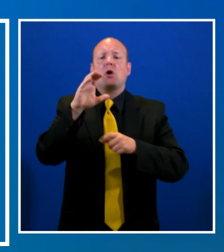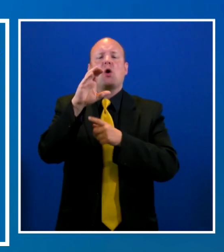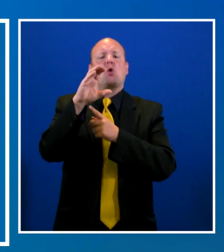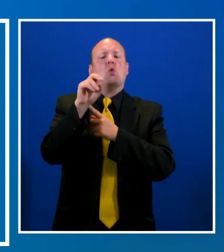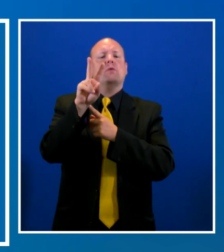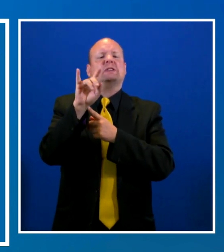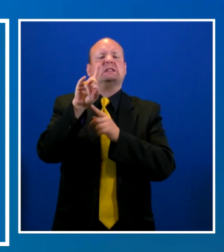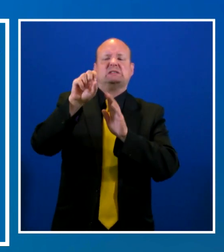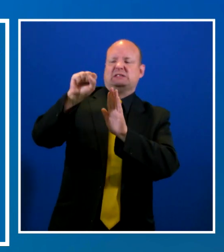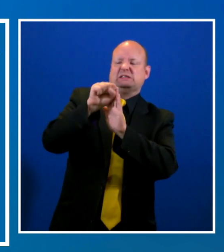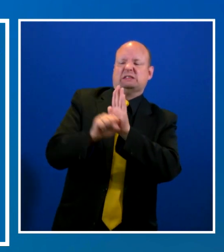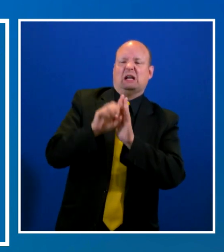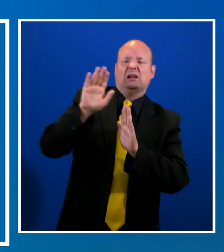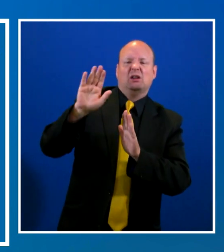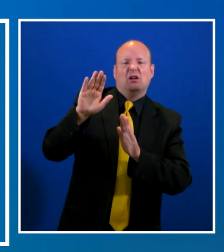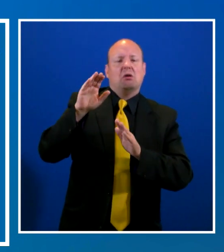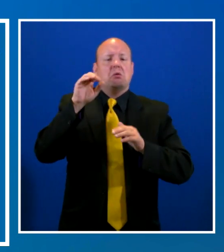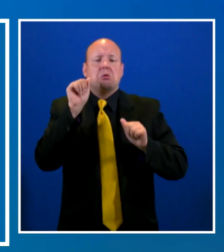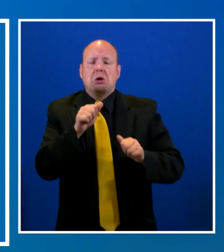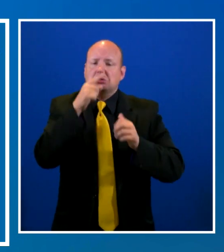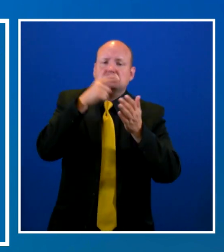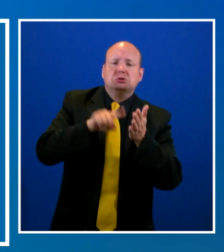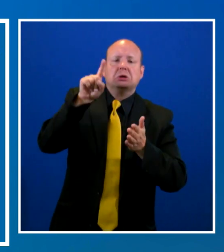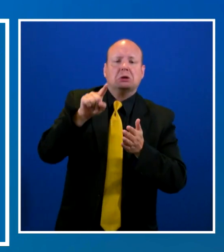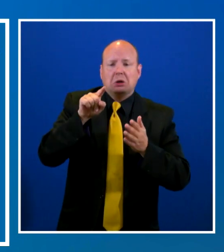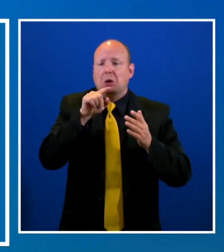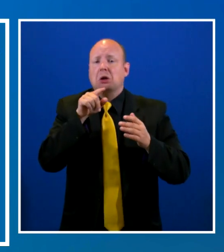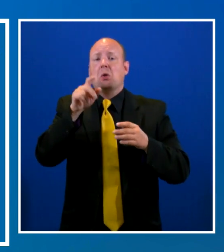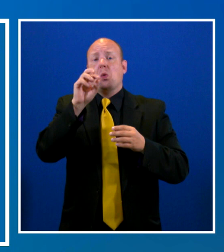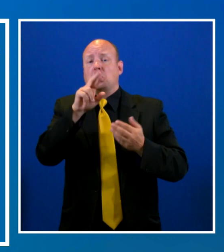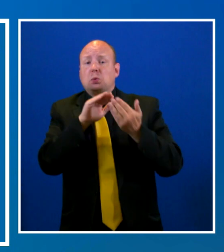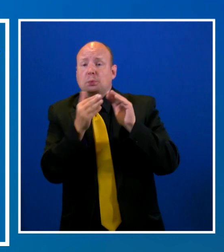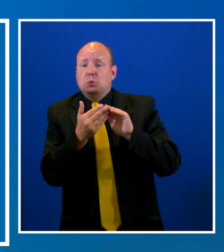Community in Motion to request a ride.